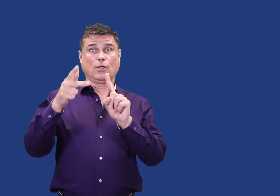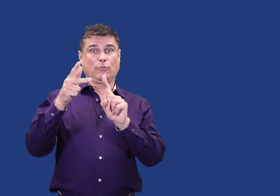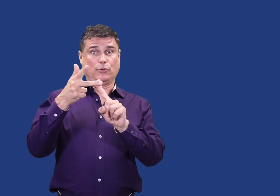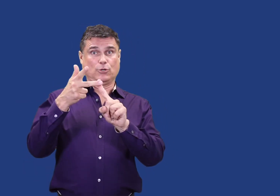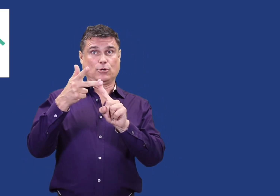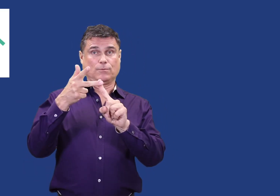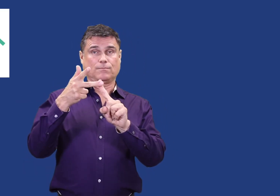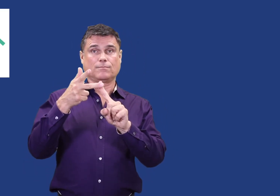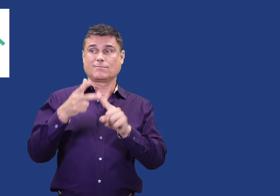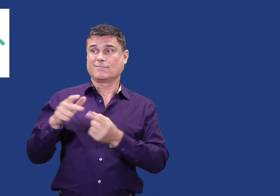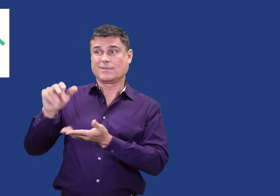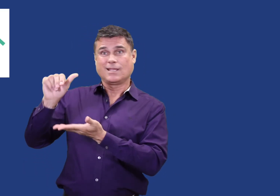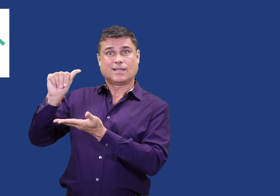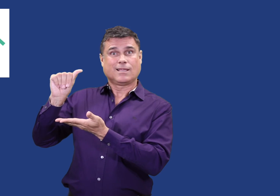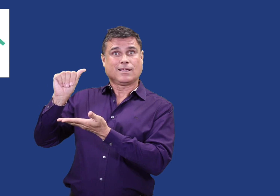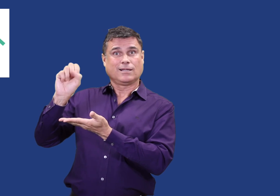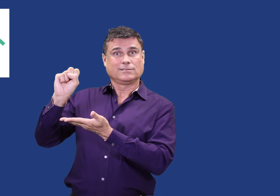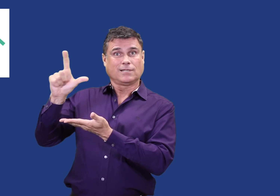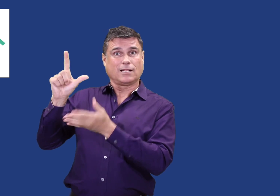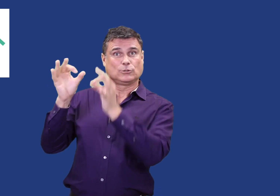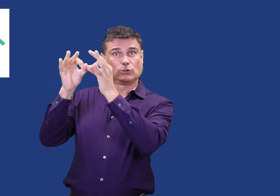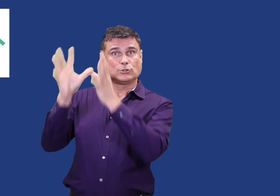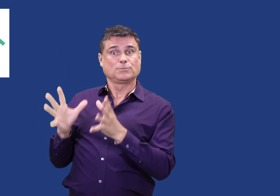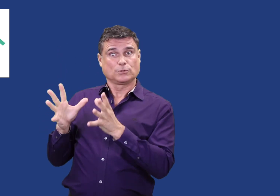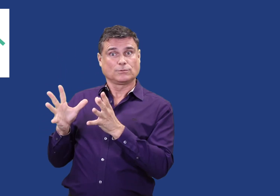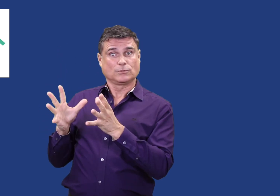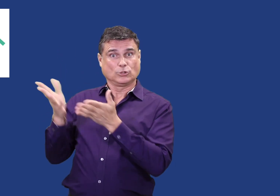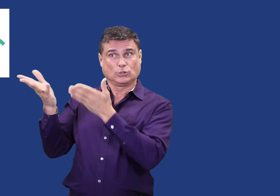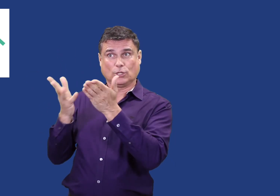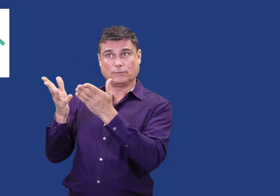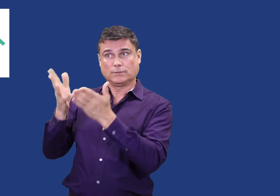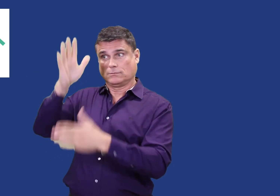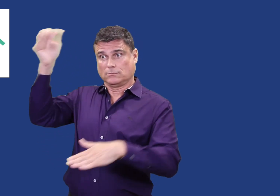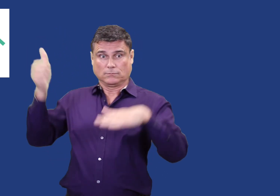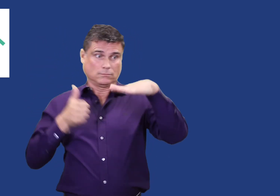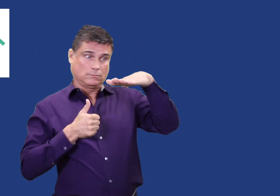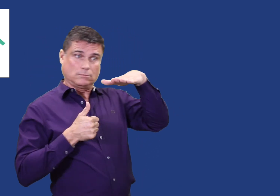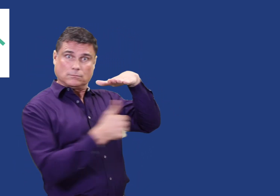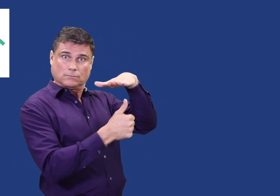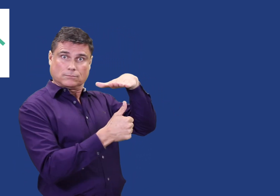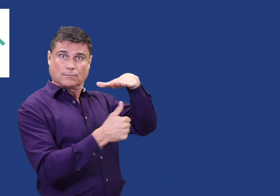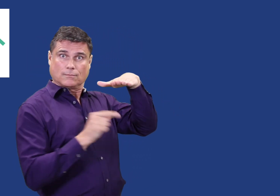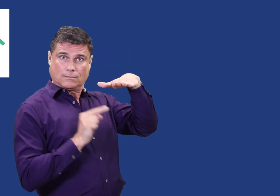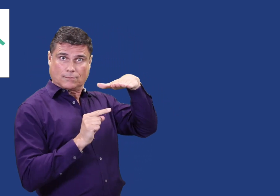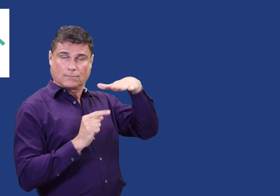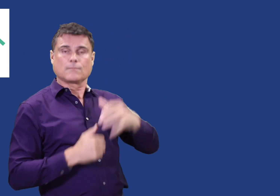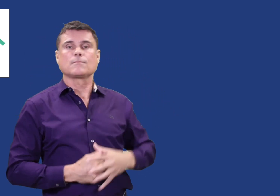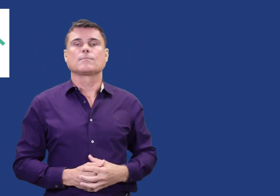3. BRINGING ASL INTERPRETING SERVICES "IN-HOUSE"